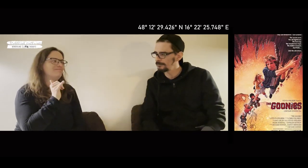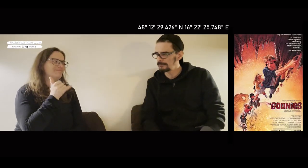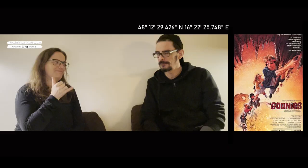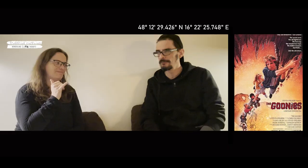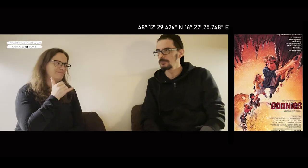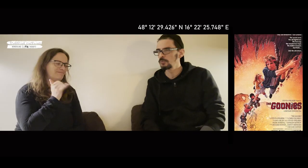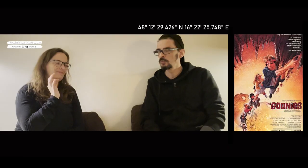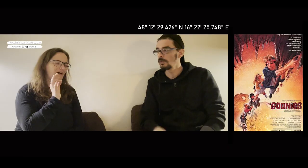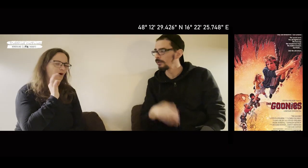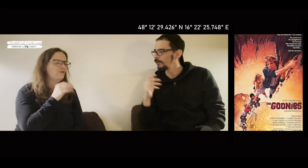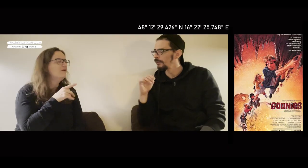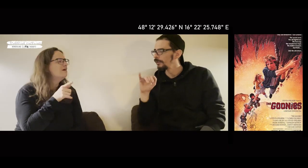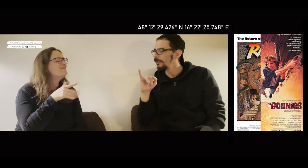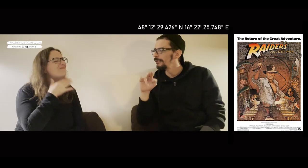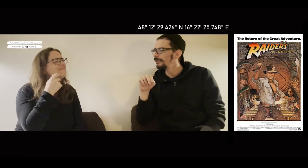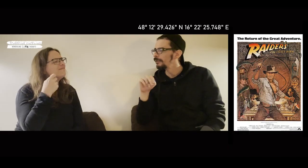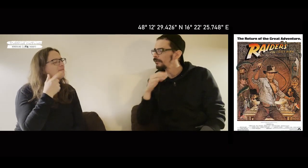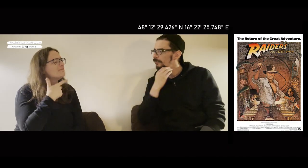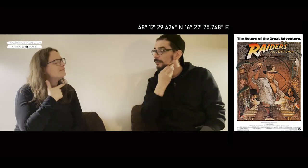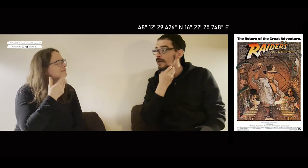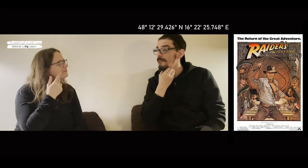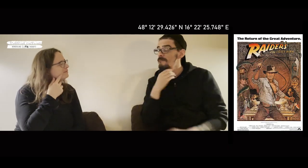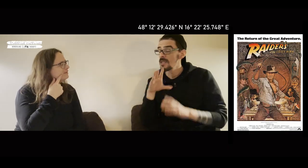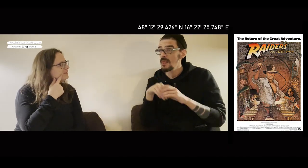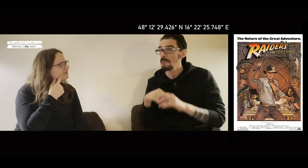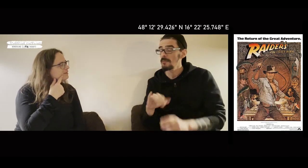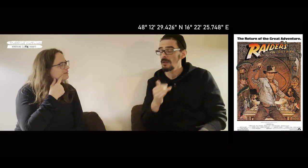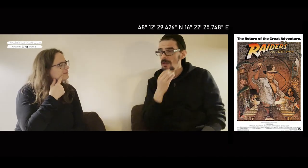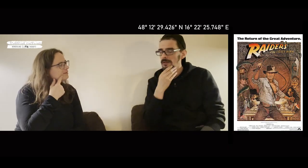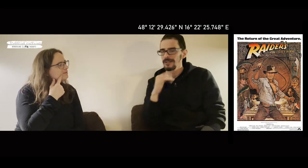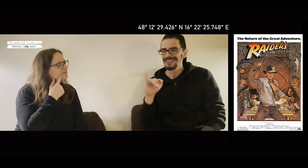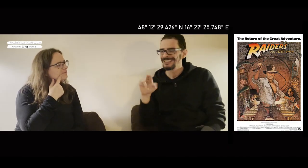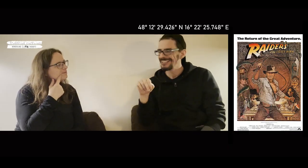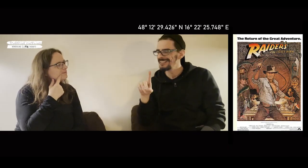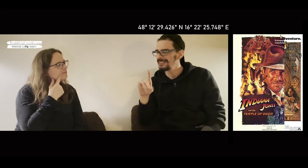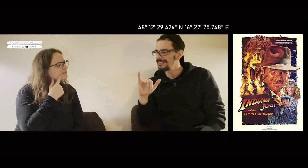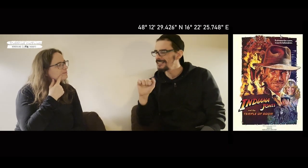I agree. Spielberg has made a lot of really good films. - Yes, he made many.